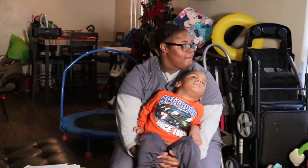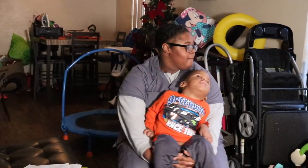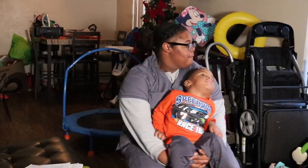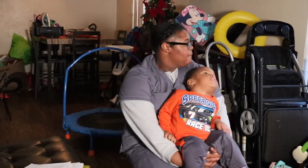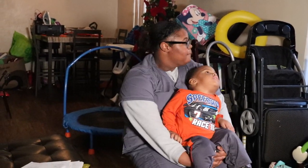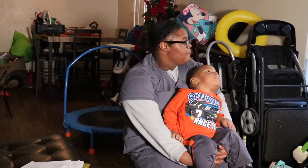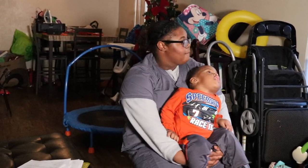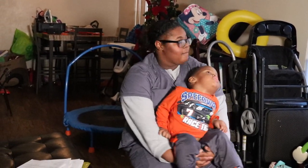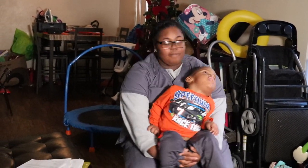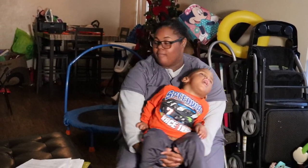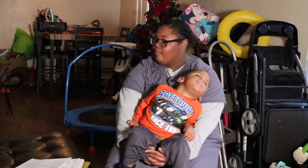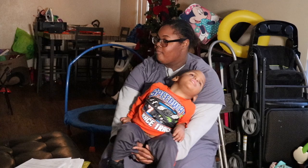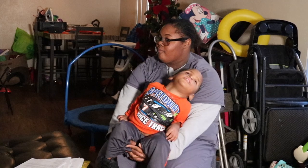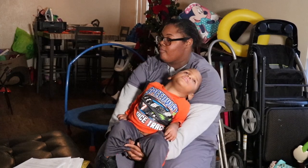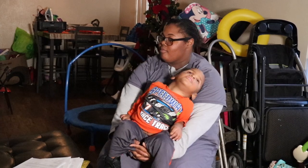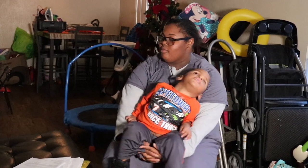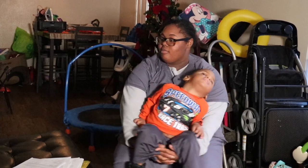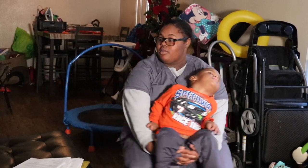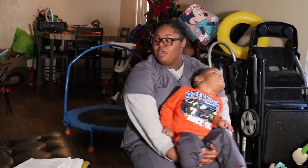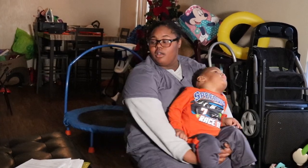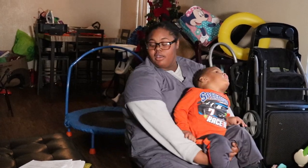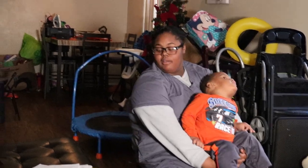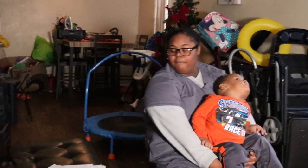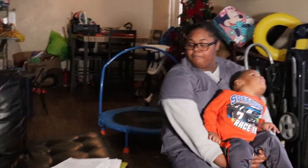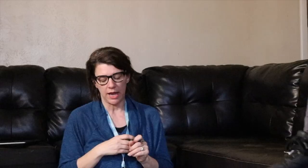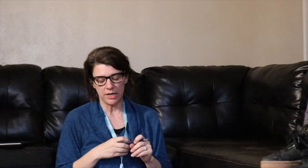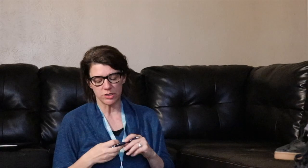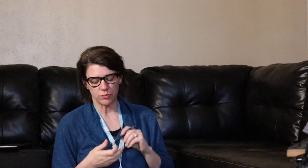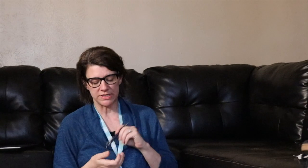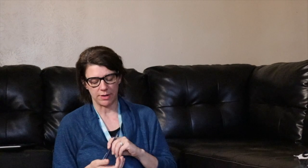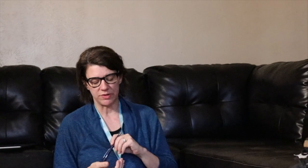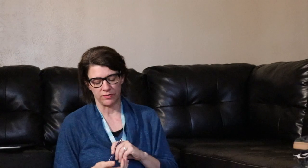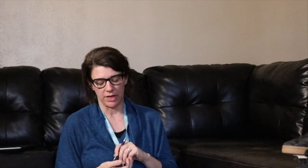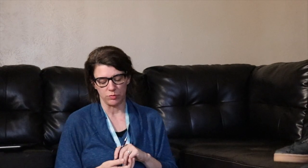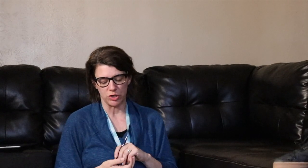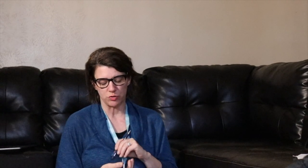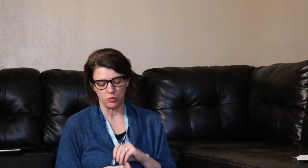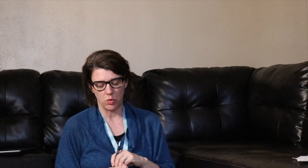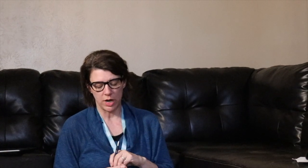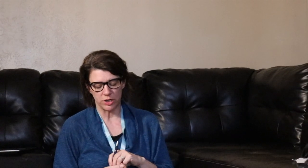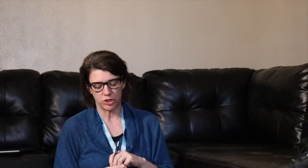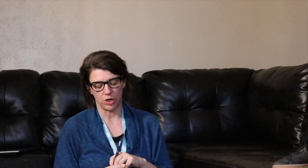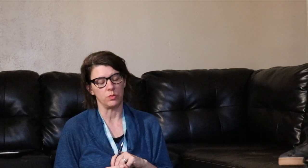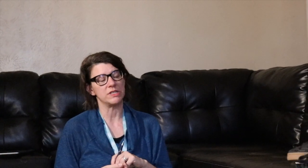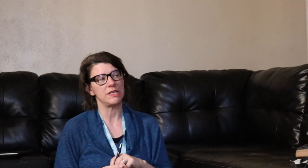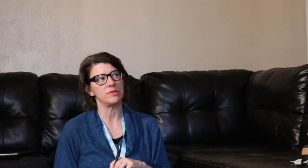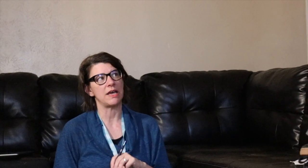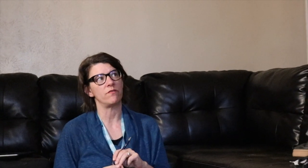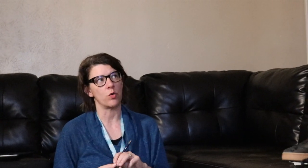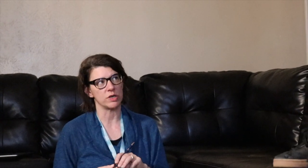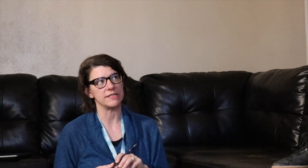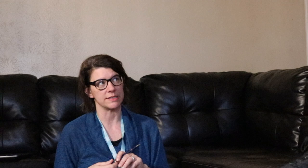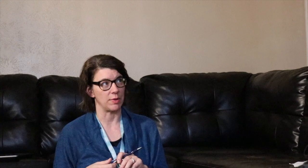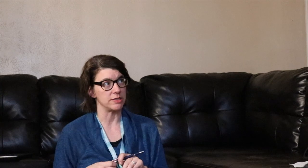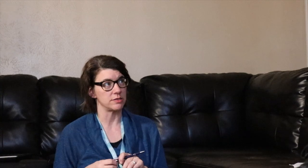competencies before we can move on to the next unit. Okay. On Cayden's receptive language what it showed was he was at four to six months.